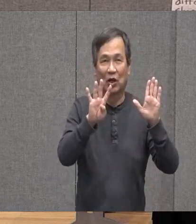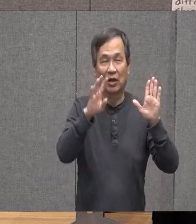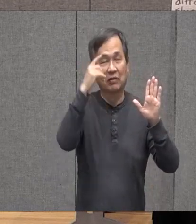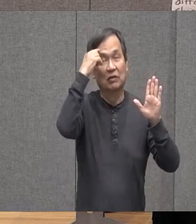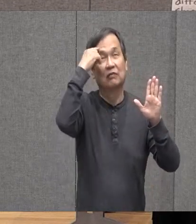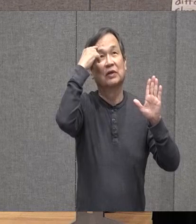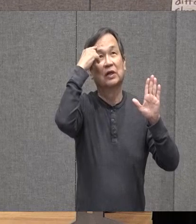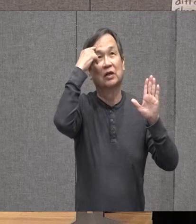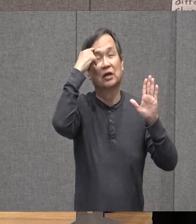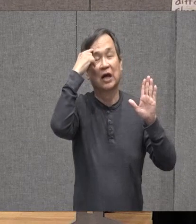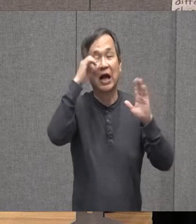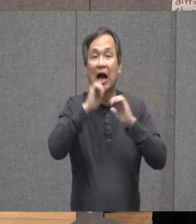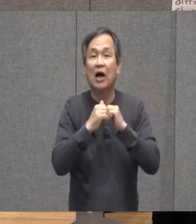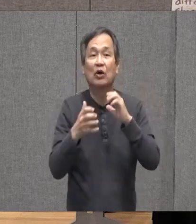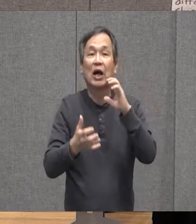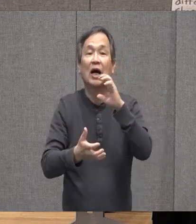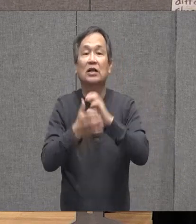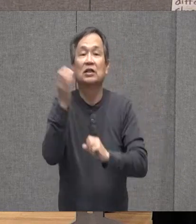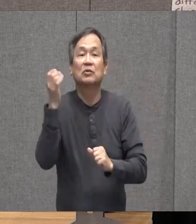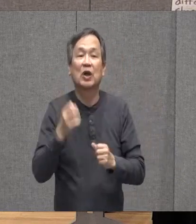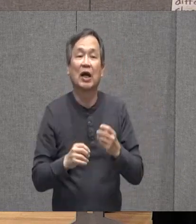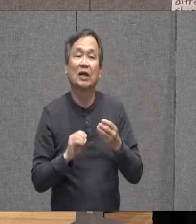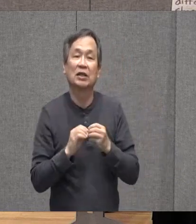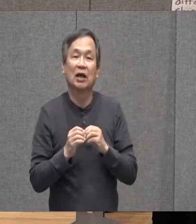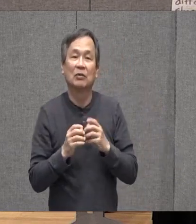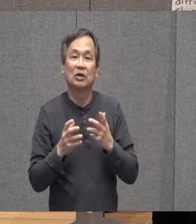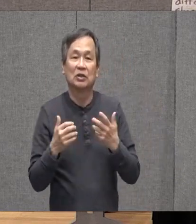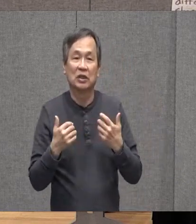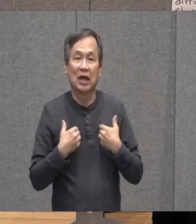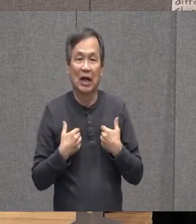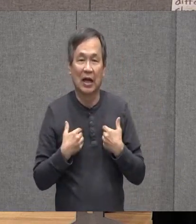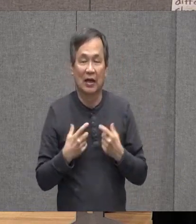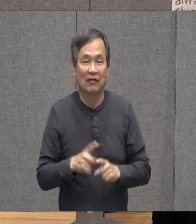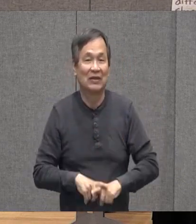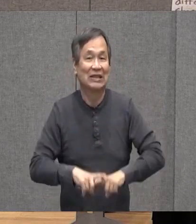how I'm gonna subtract those two numbers so that I have a difference.